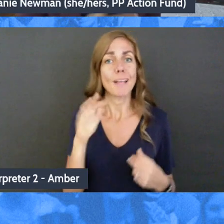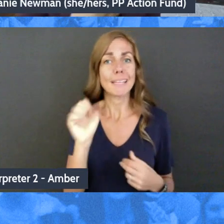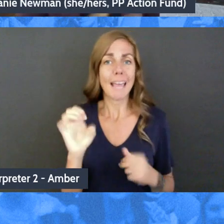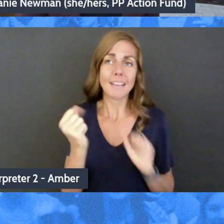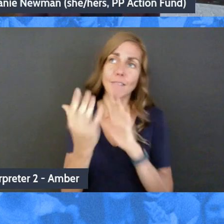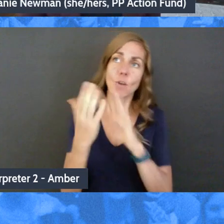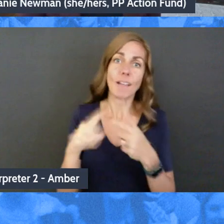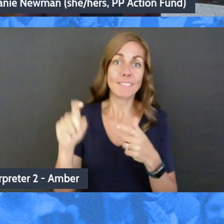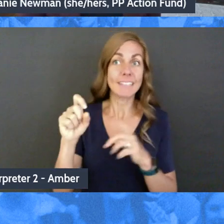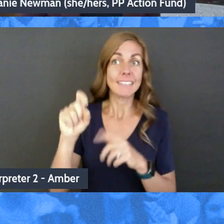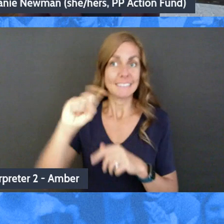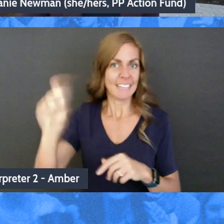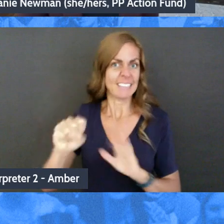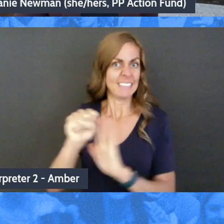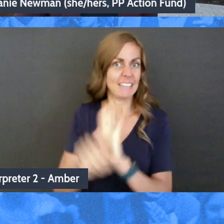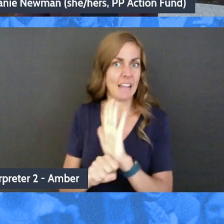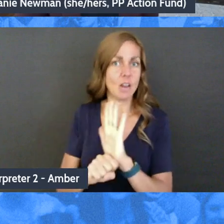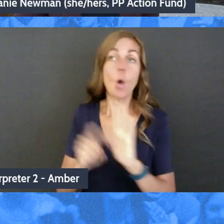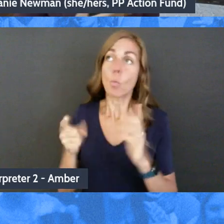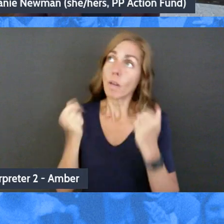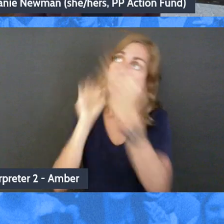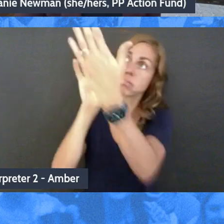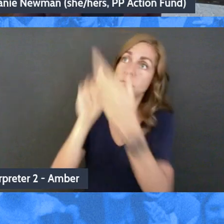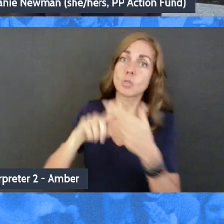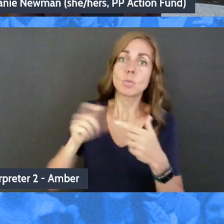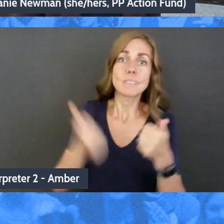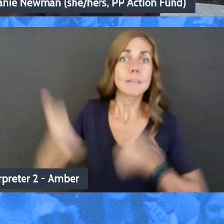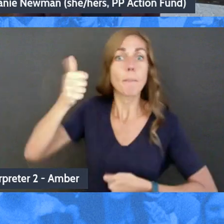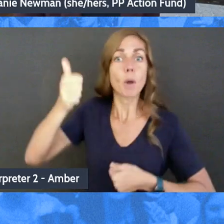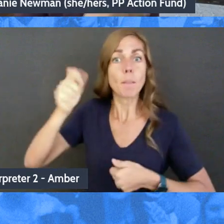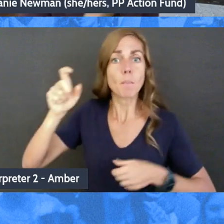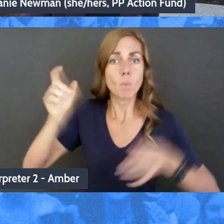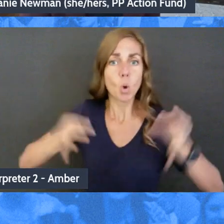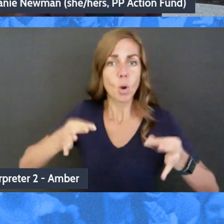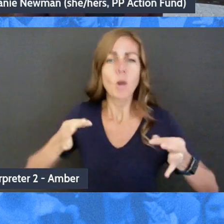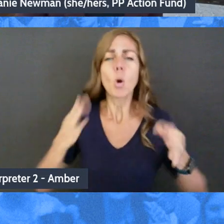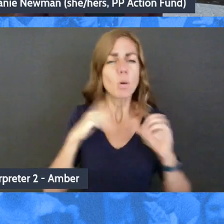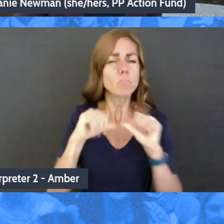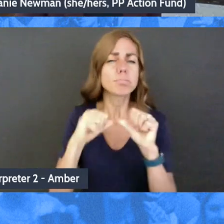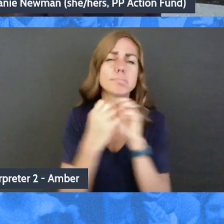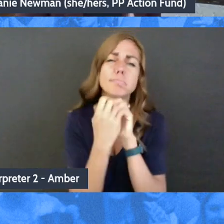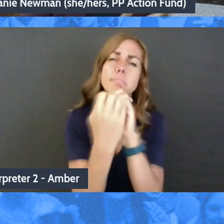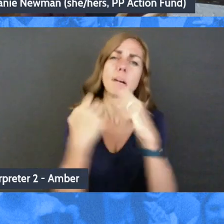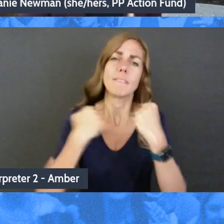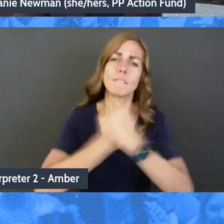we've gone to the Supreme court and we will continue to fight. We've signed on amicus briefs